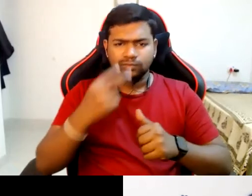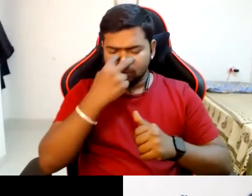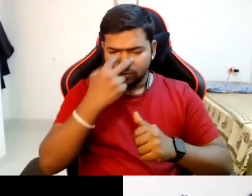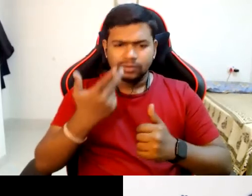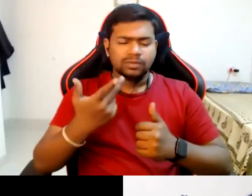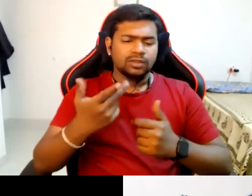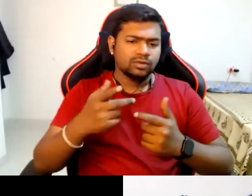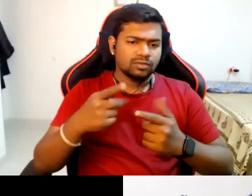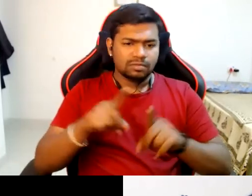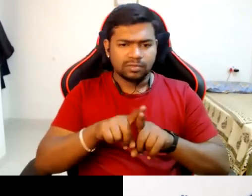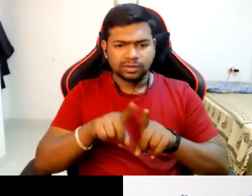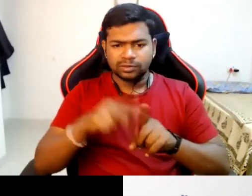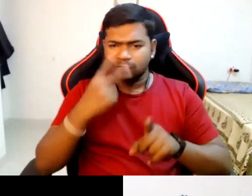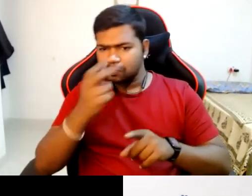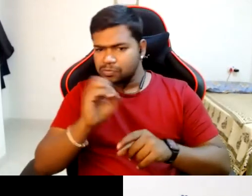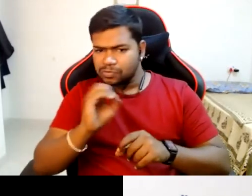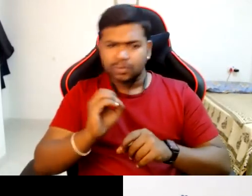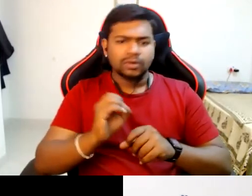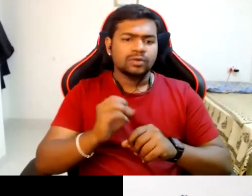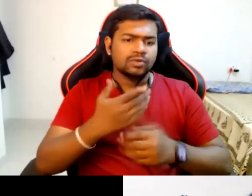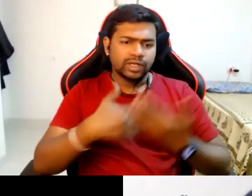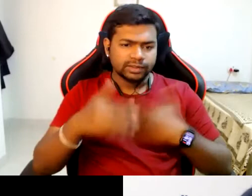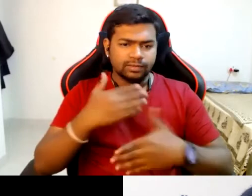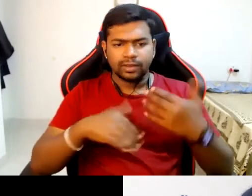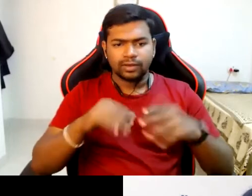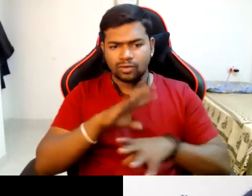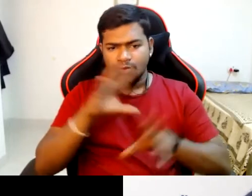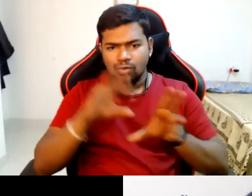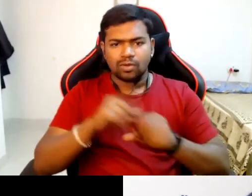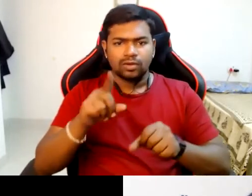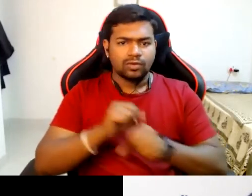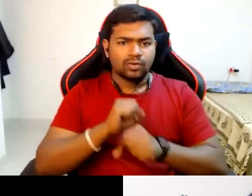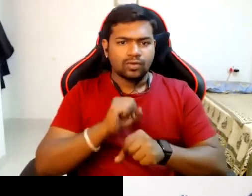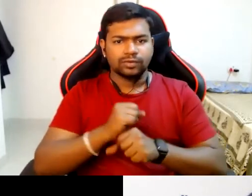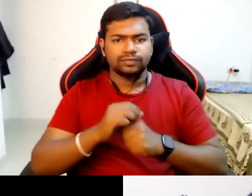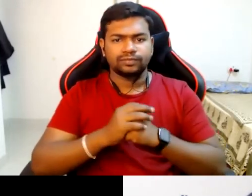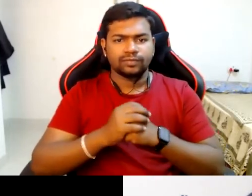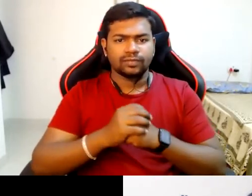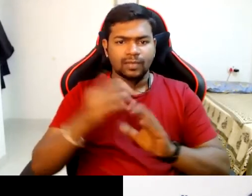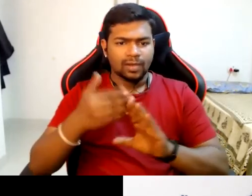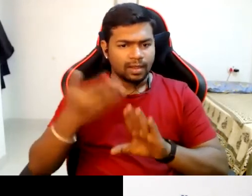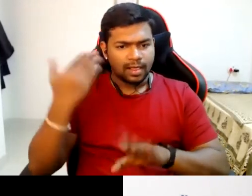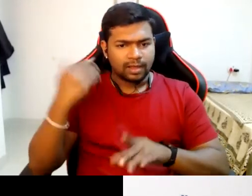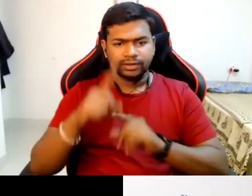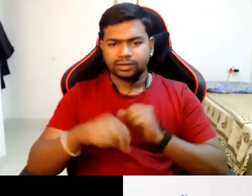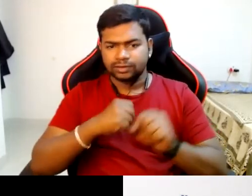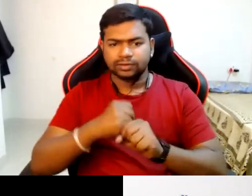whether visible or invisible and it has been very challenging to work on that. And in the last year I had the good fortune